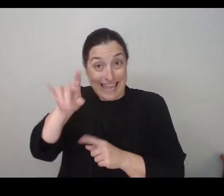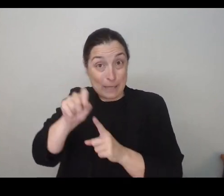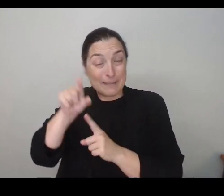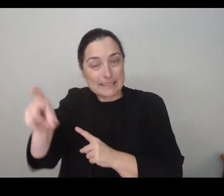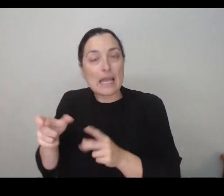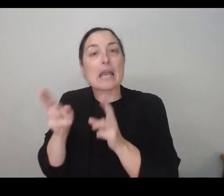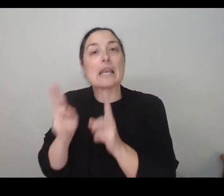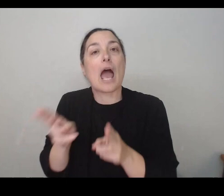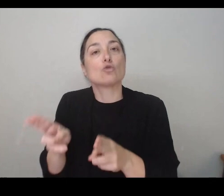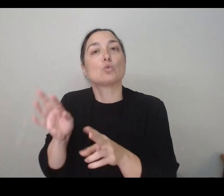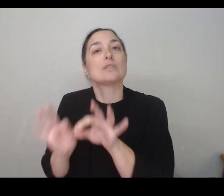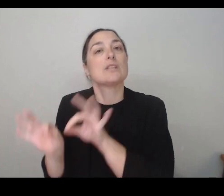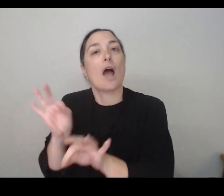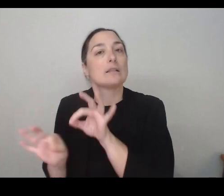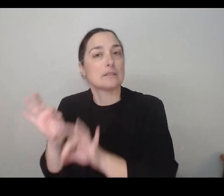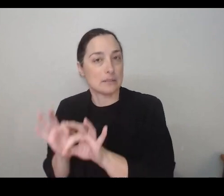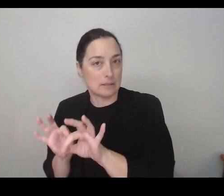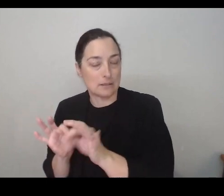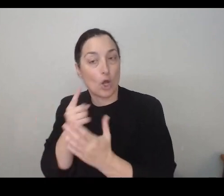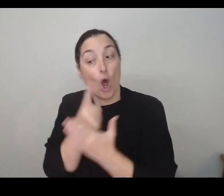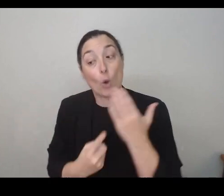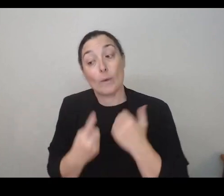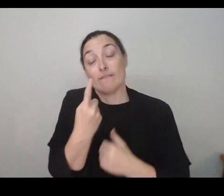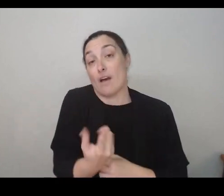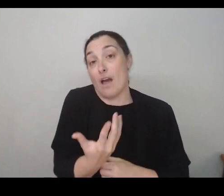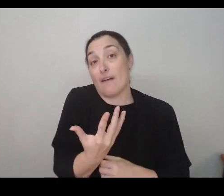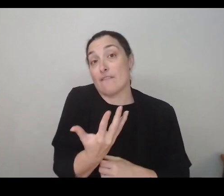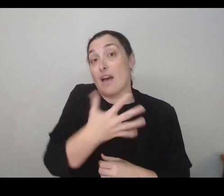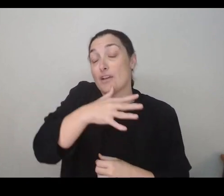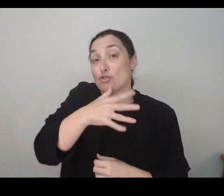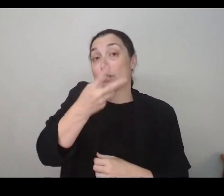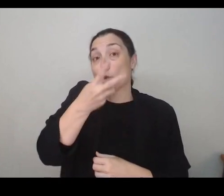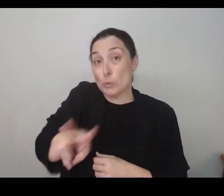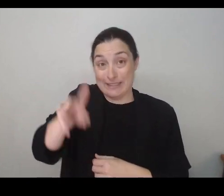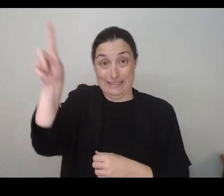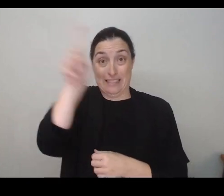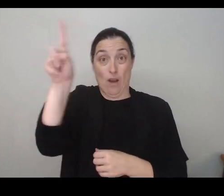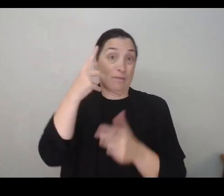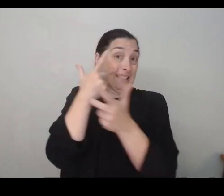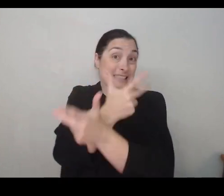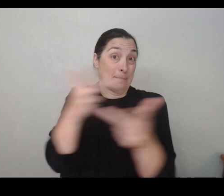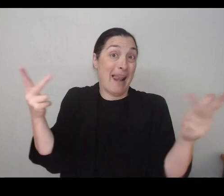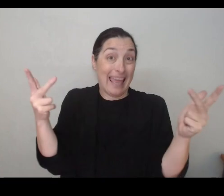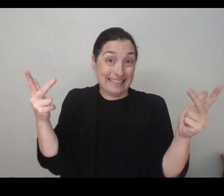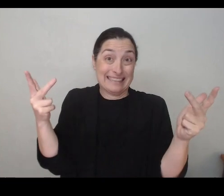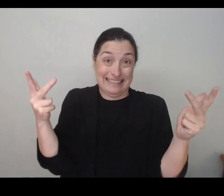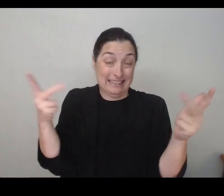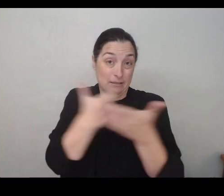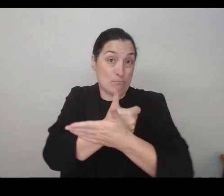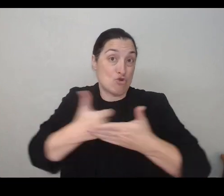And only 520 artefacts are currently displayed in our big permanent exhibition room.